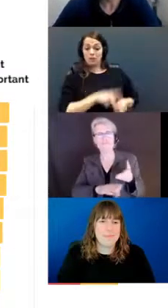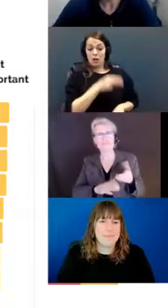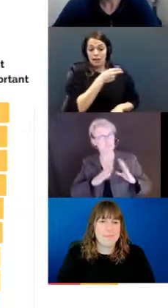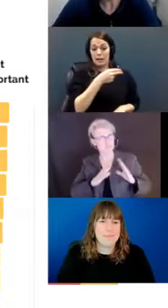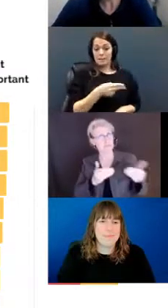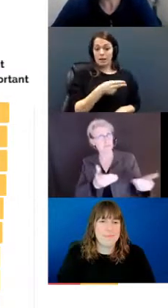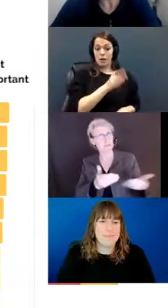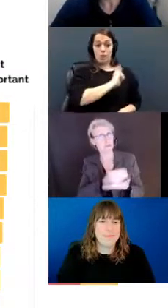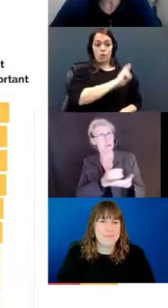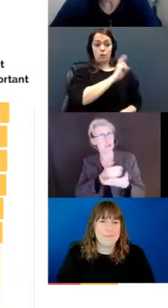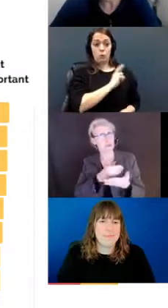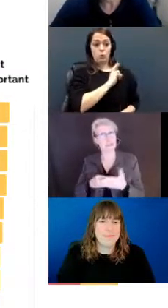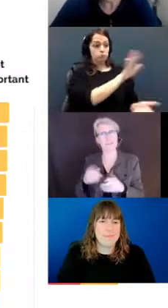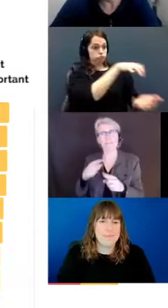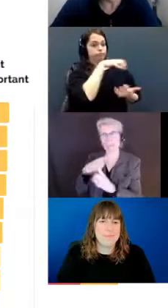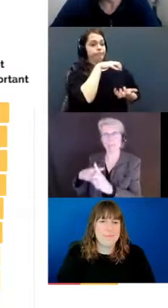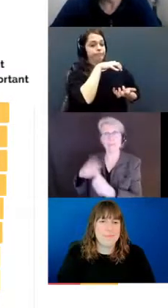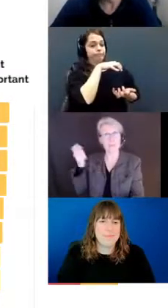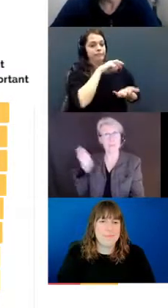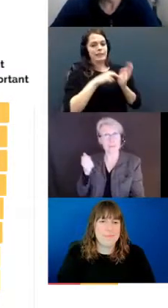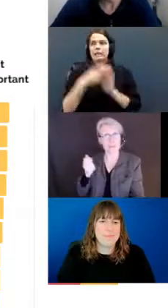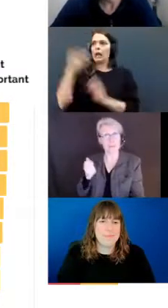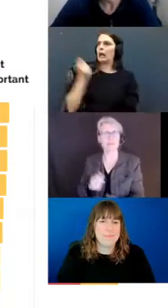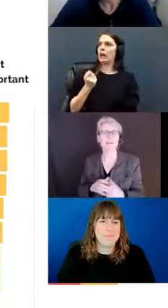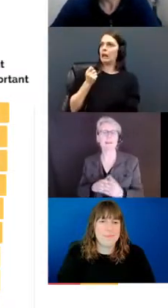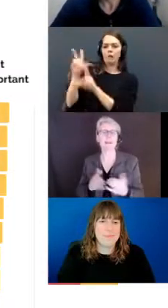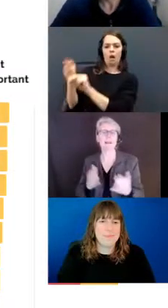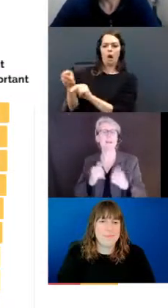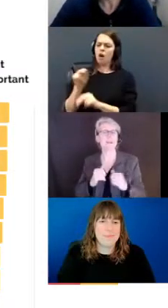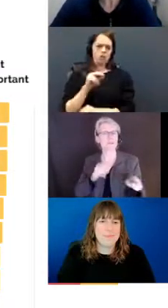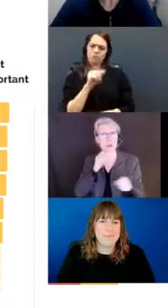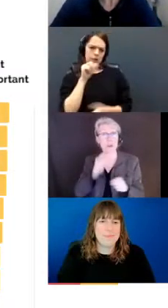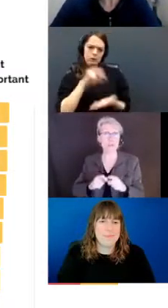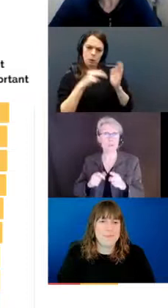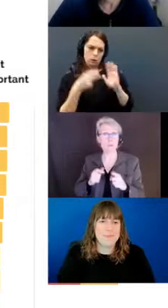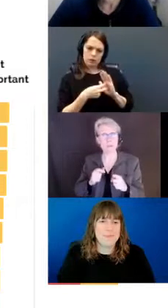you should be automatically eligible there should be no clawback